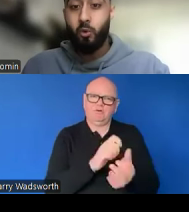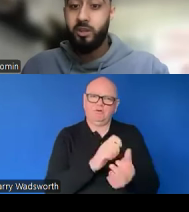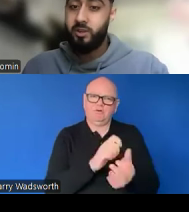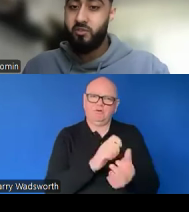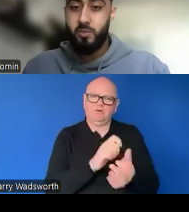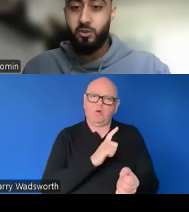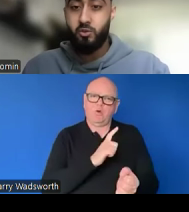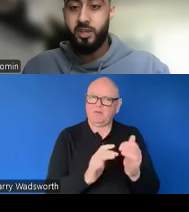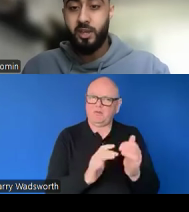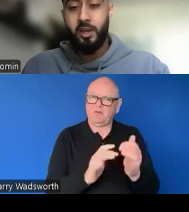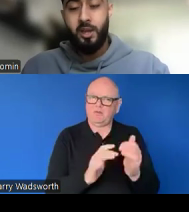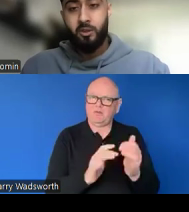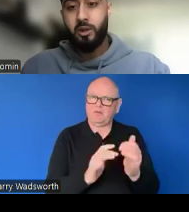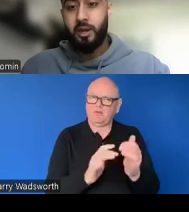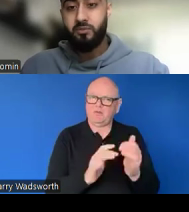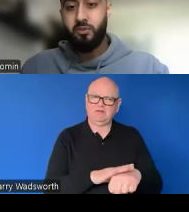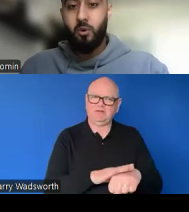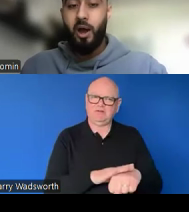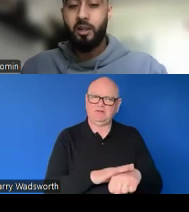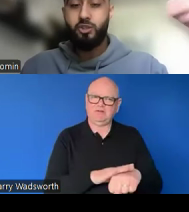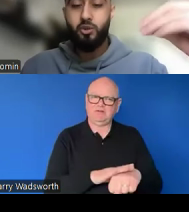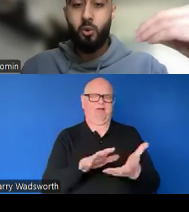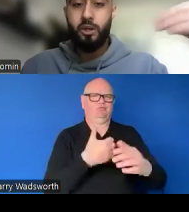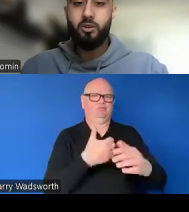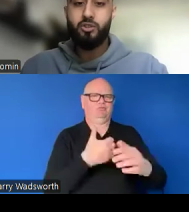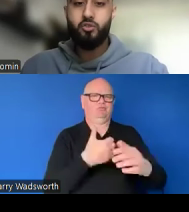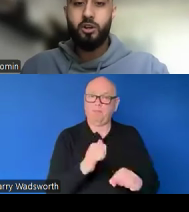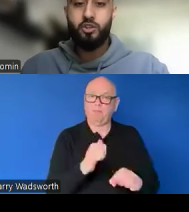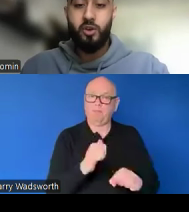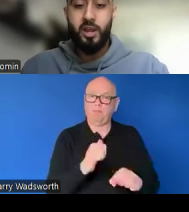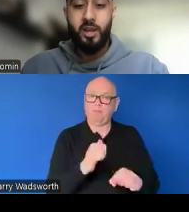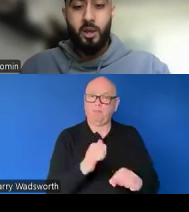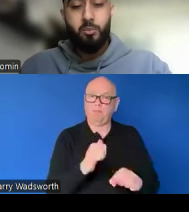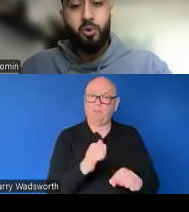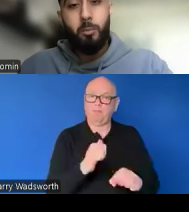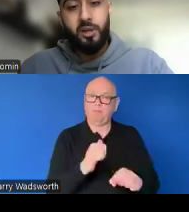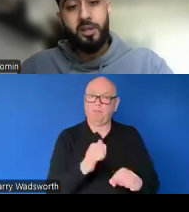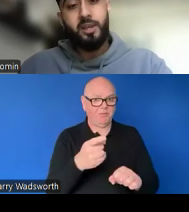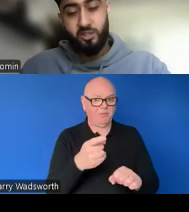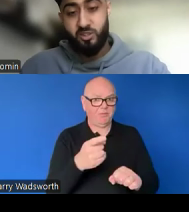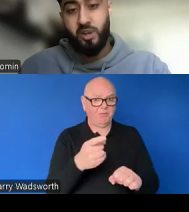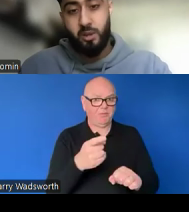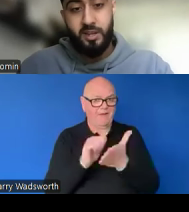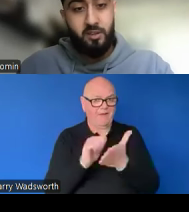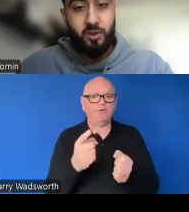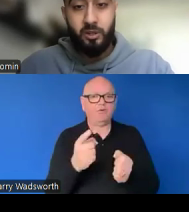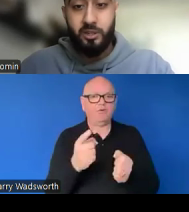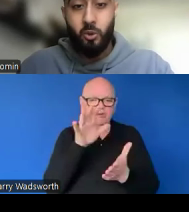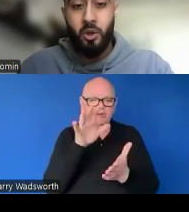or even if you've been using Google Ads for a while, just knowing how to structure it properly can sometimes be a difficulty.